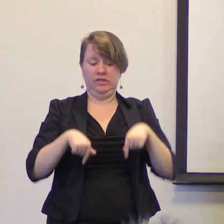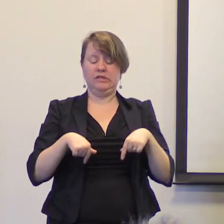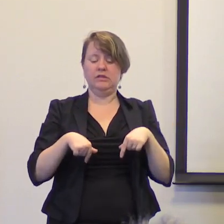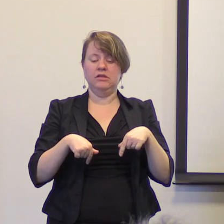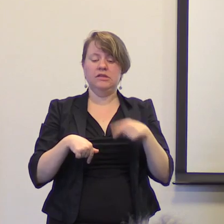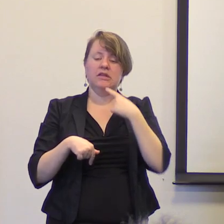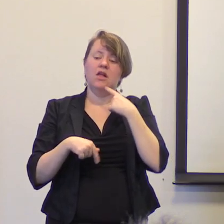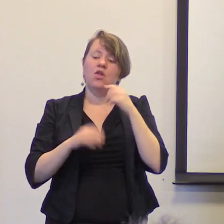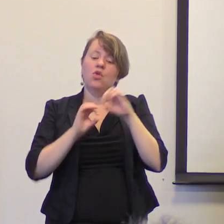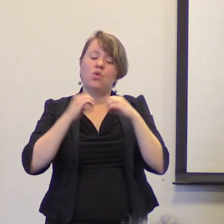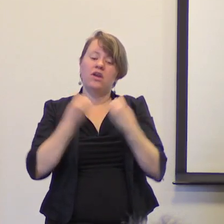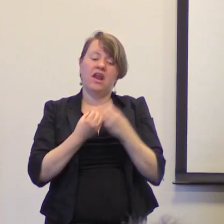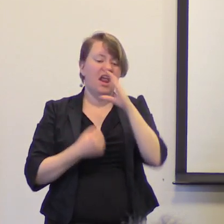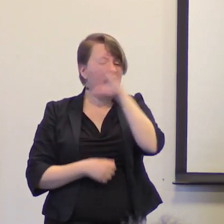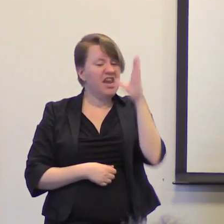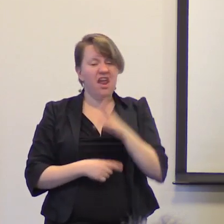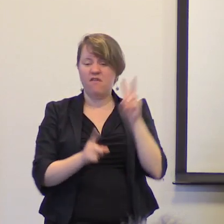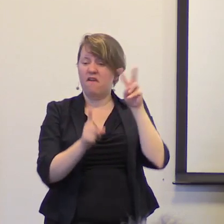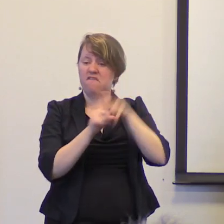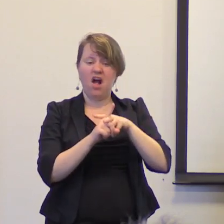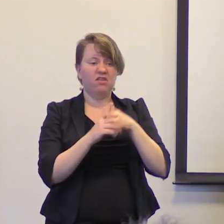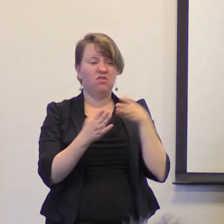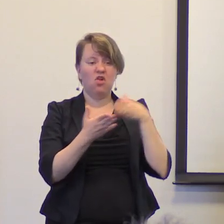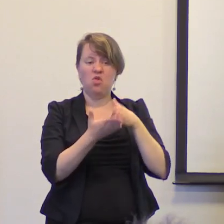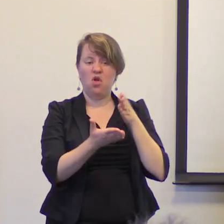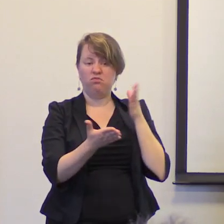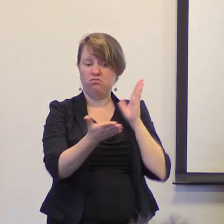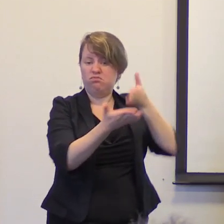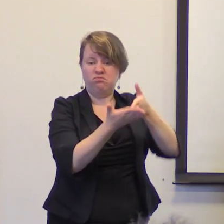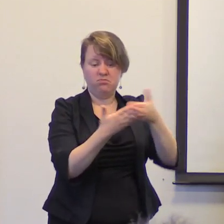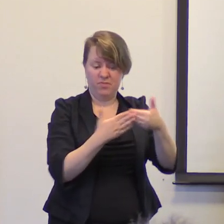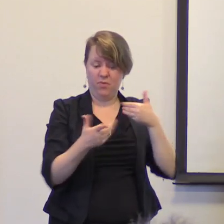said the organization had never filed a lawsuit before, but he said we cannot remain silent